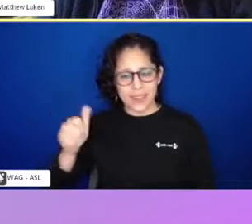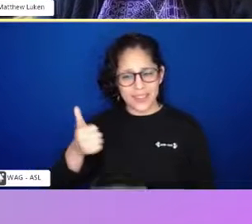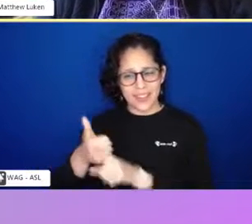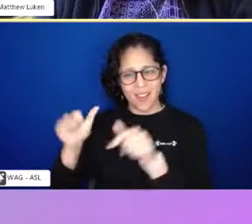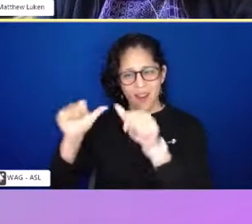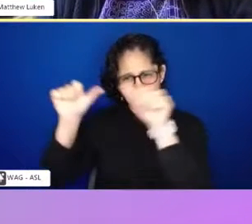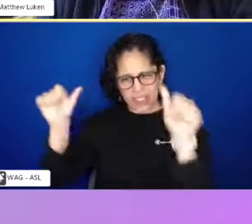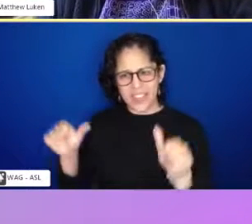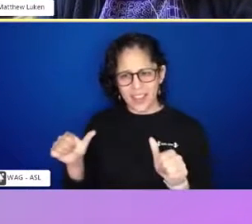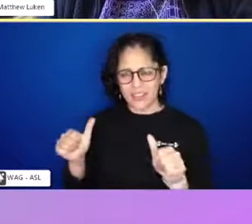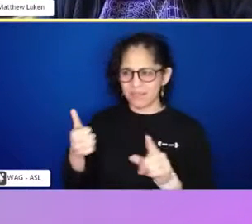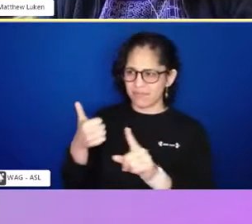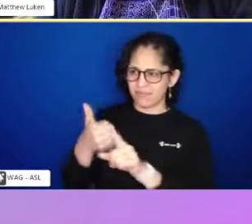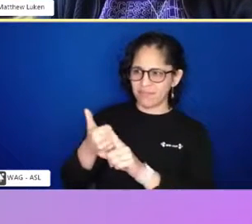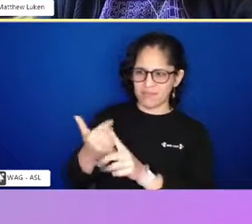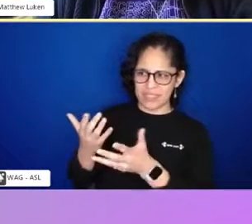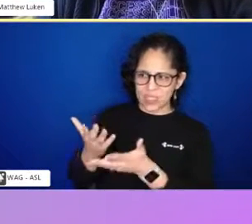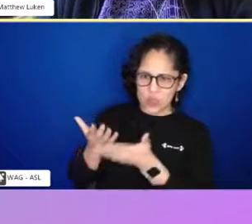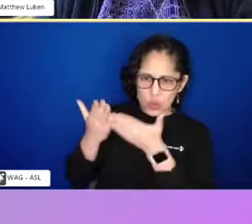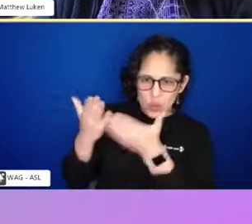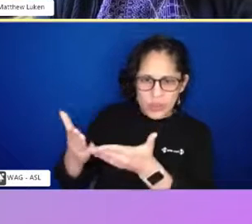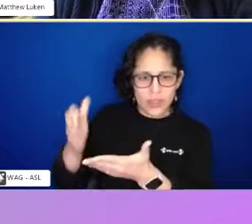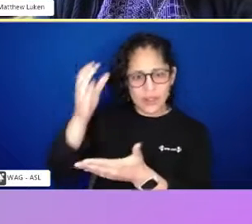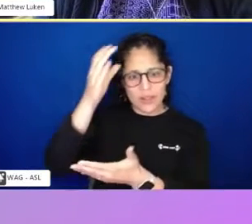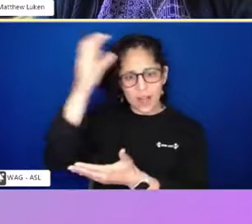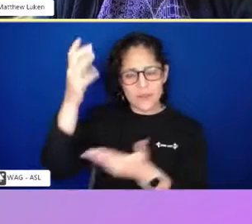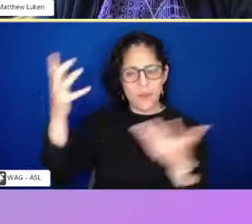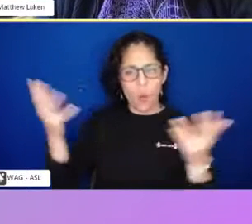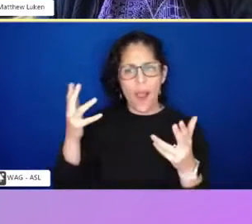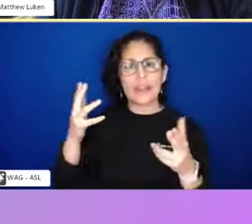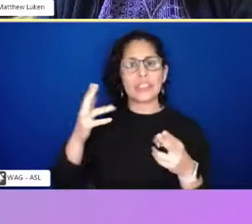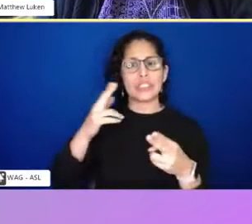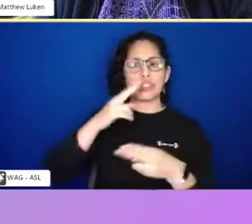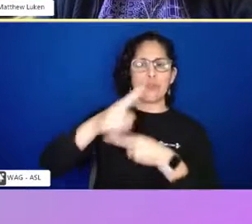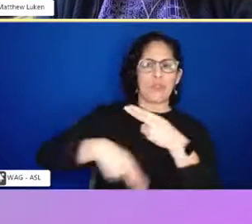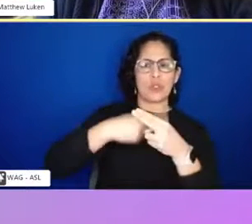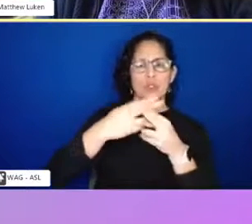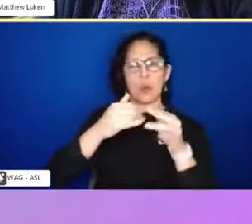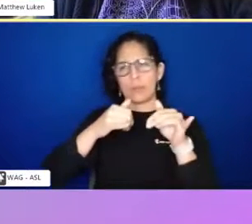time to receive Ronald mace was an architect, he introduces the concept of